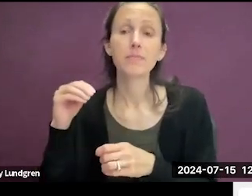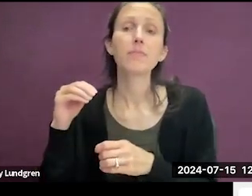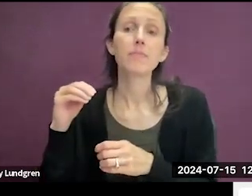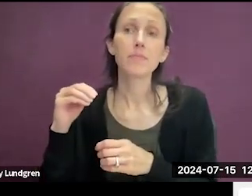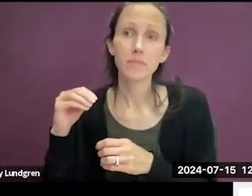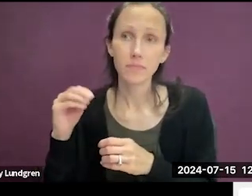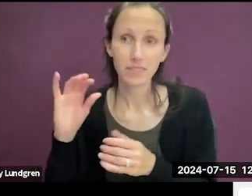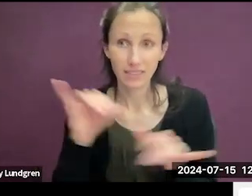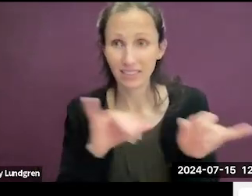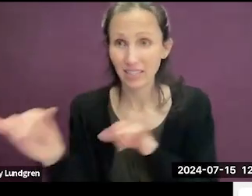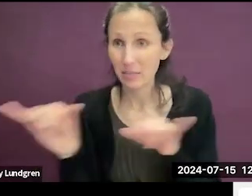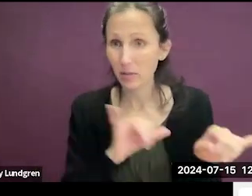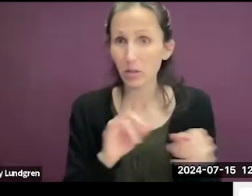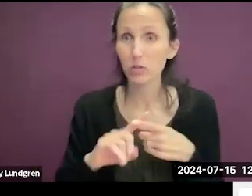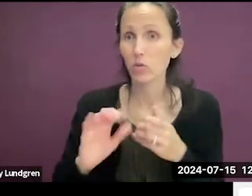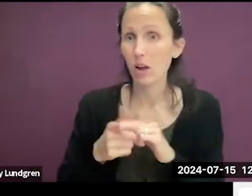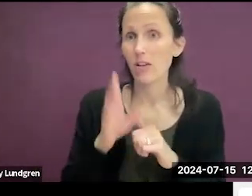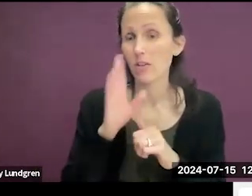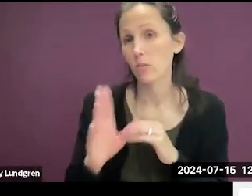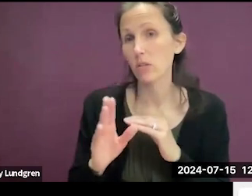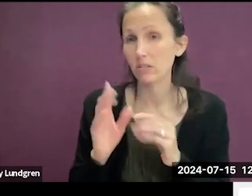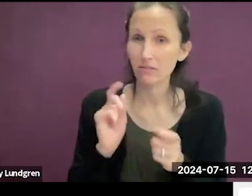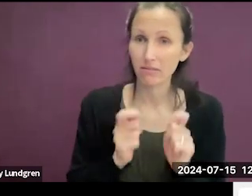similar to how you're going to adjust them in PowerPoint.